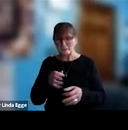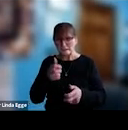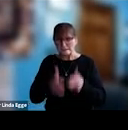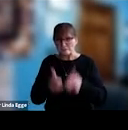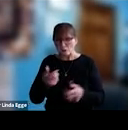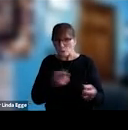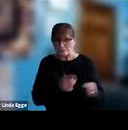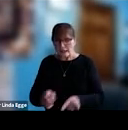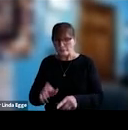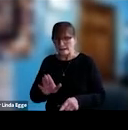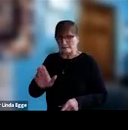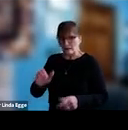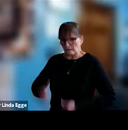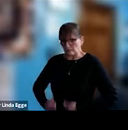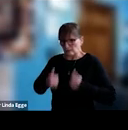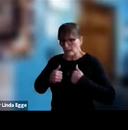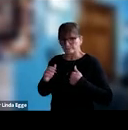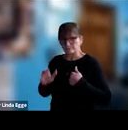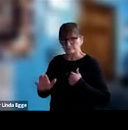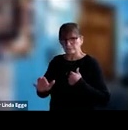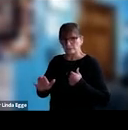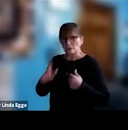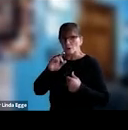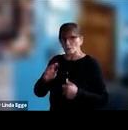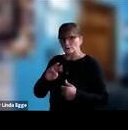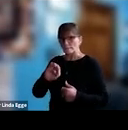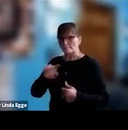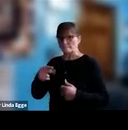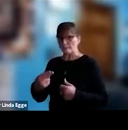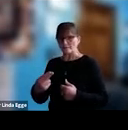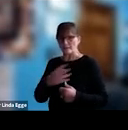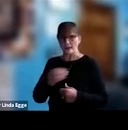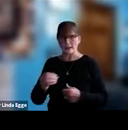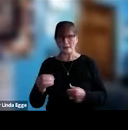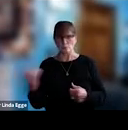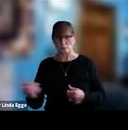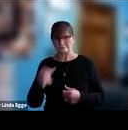what is, you know, what is methamphetamine, and what is schizophrenia.